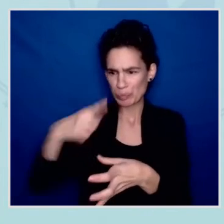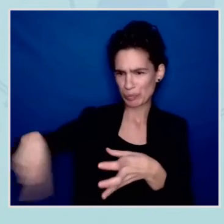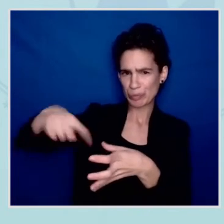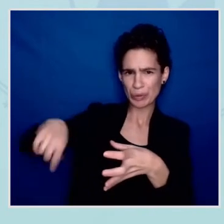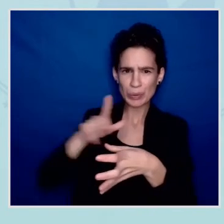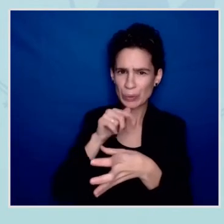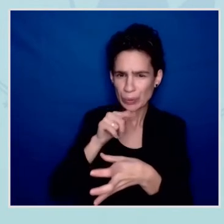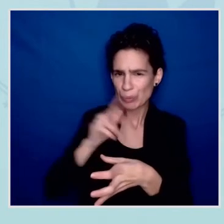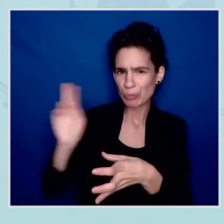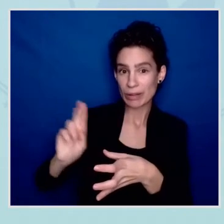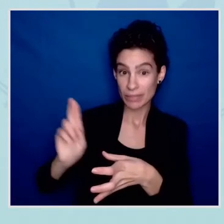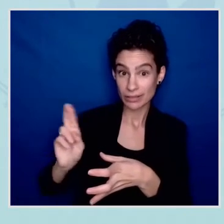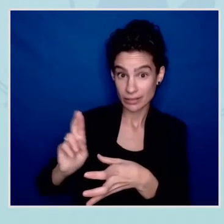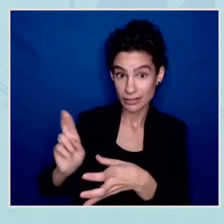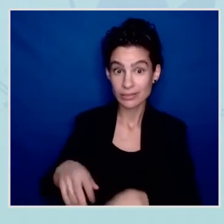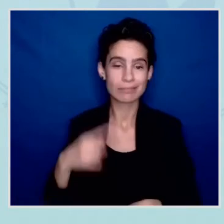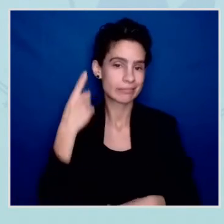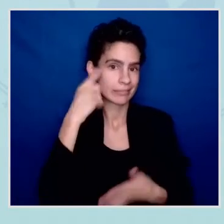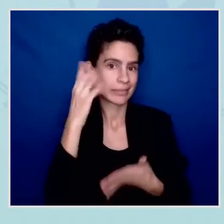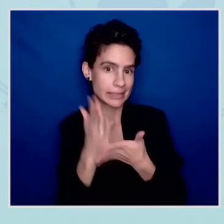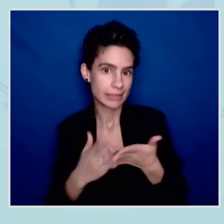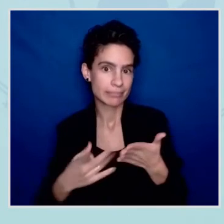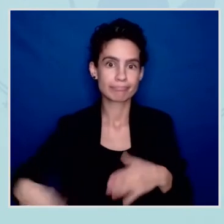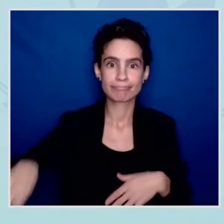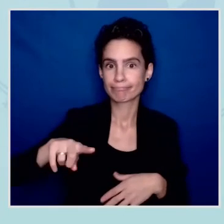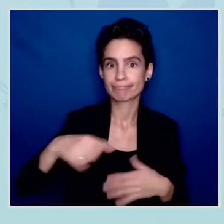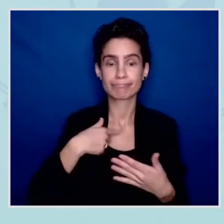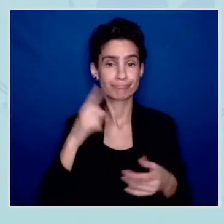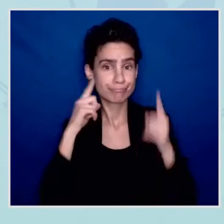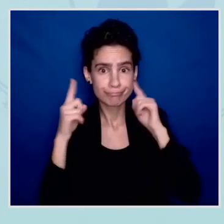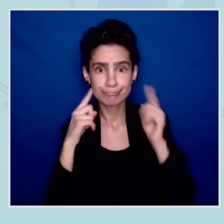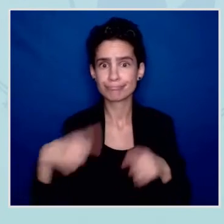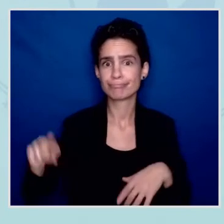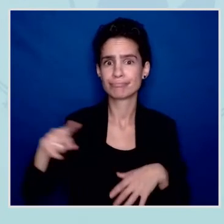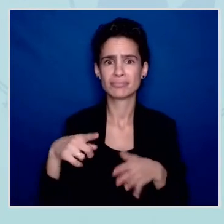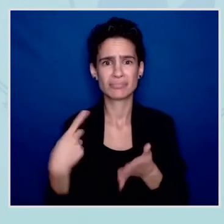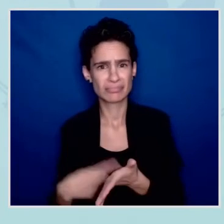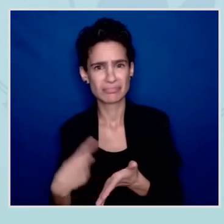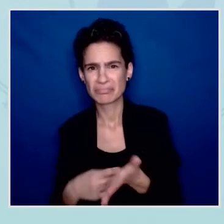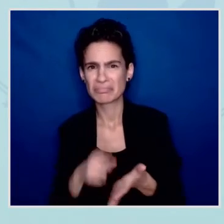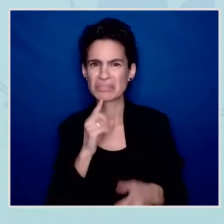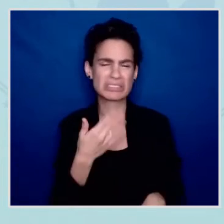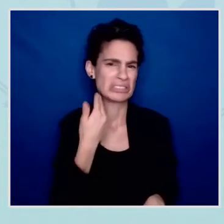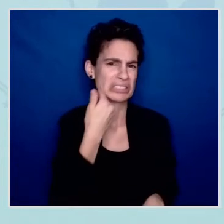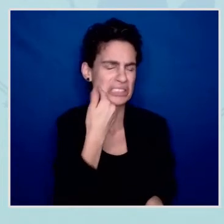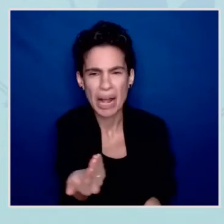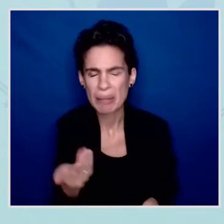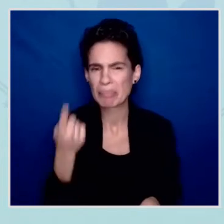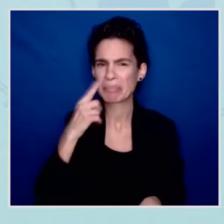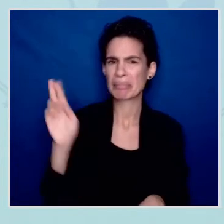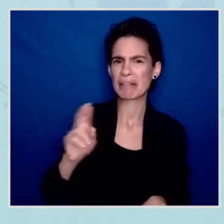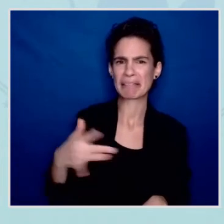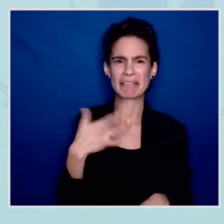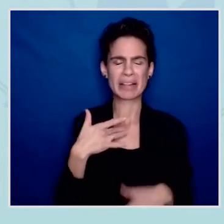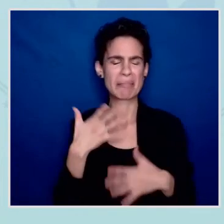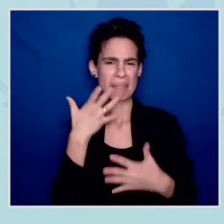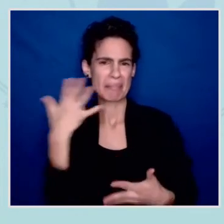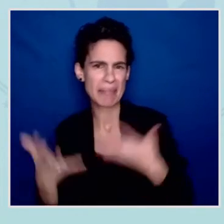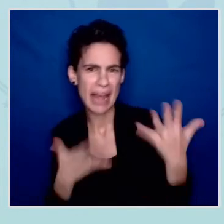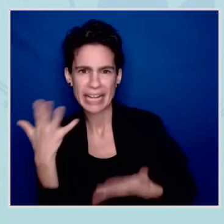WE NEED AN OPPOSITION THAT'S PRINCIPLE AND STRONG. I THINK YOU'RE GOING TO SEE THEM GOING THROUGH THIS IDEA OF